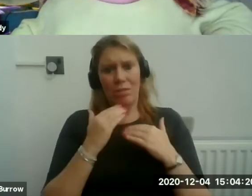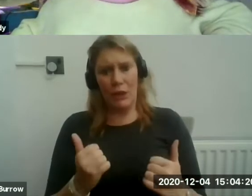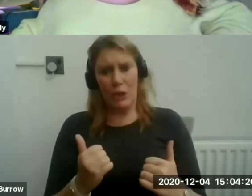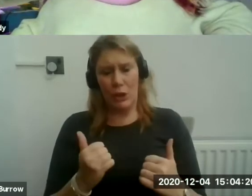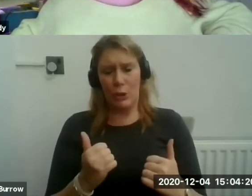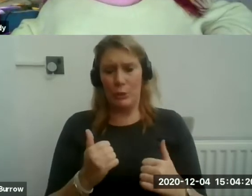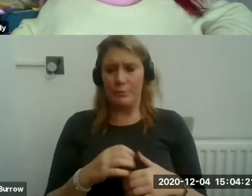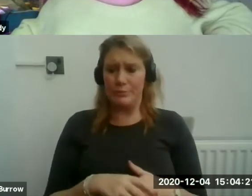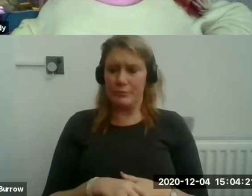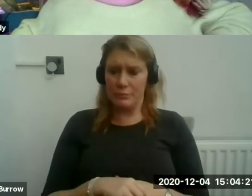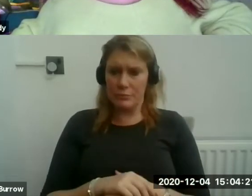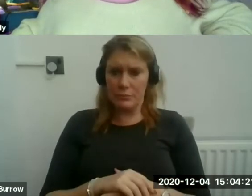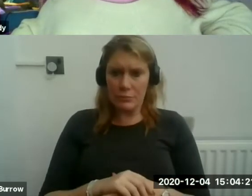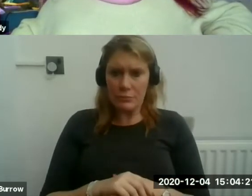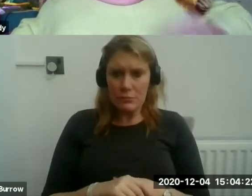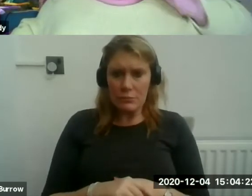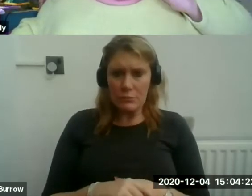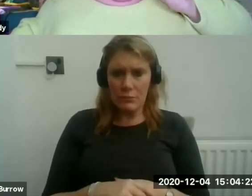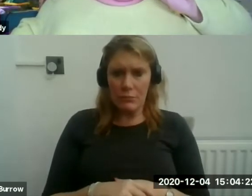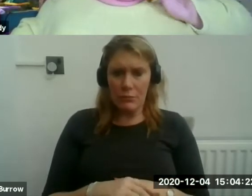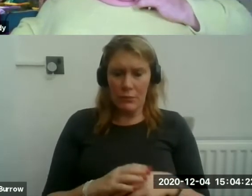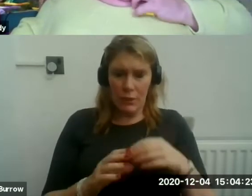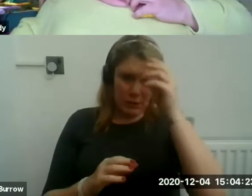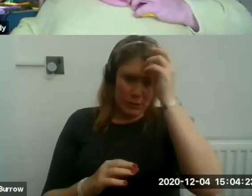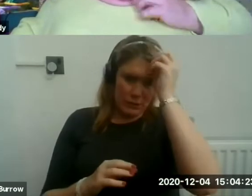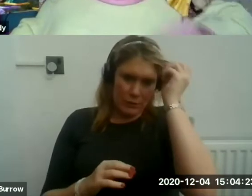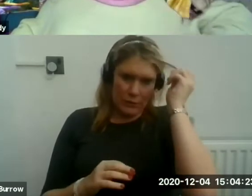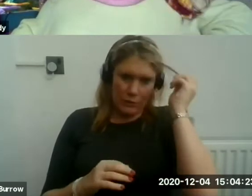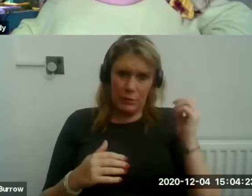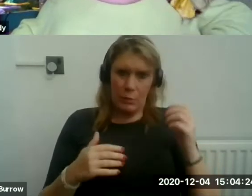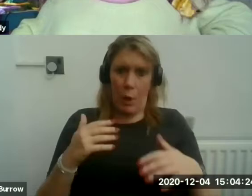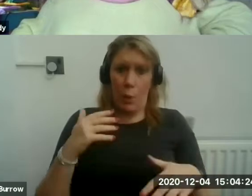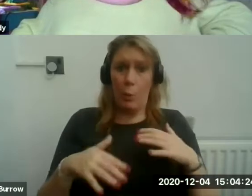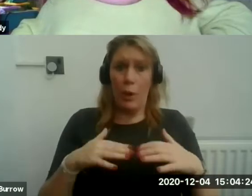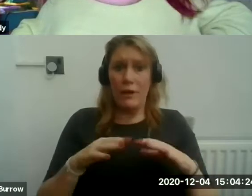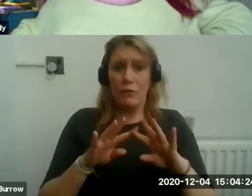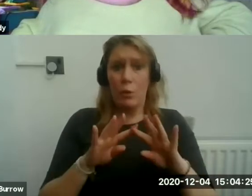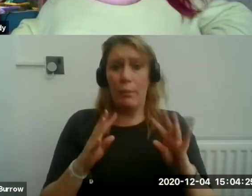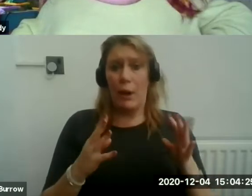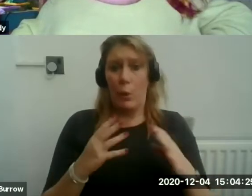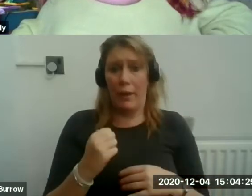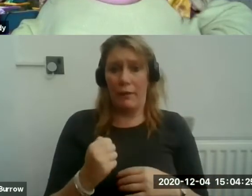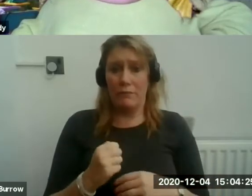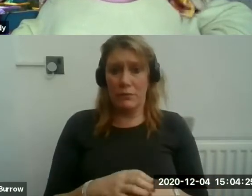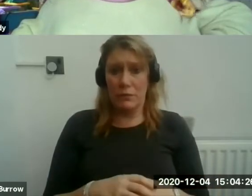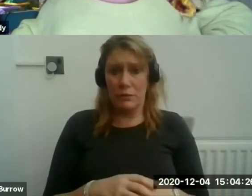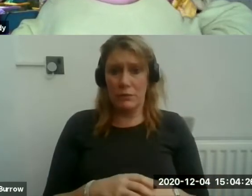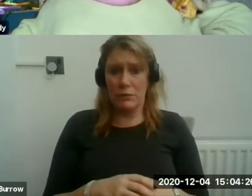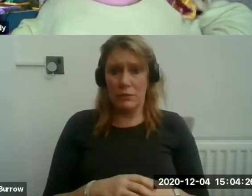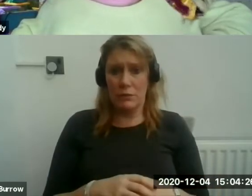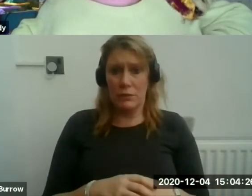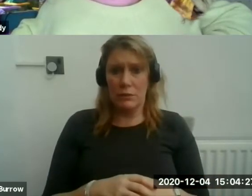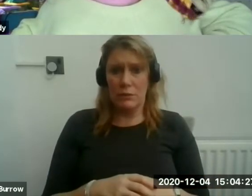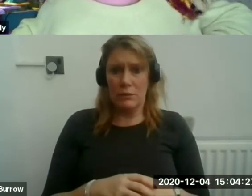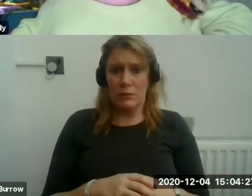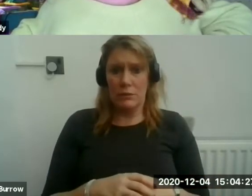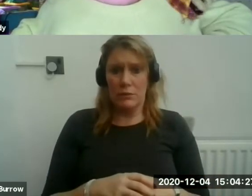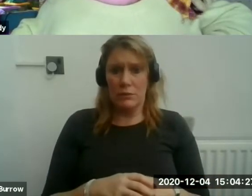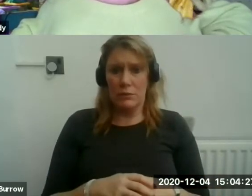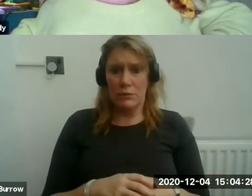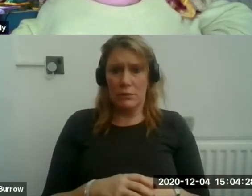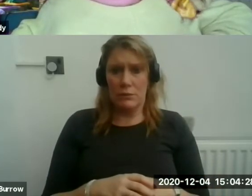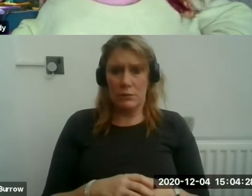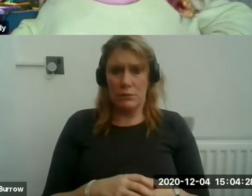panel we have. I wanted to, we're doing